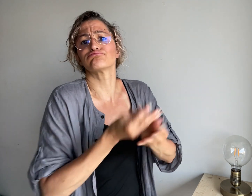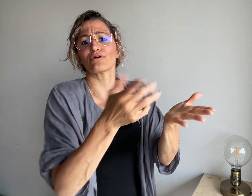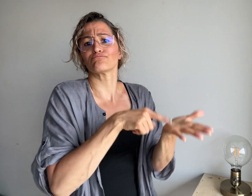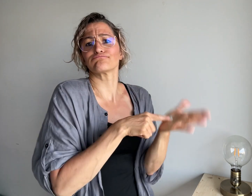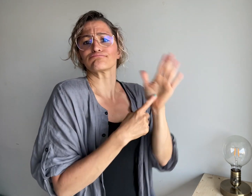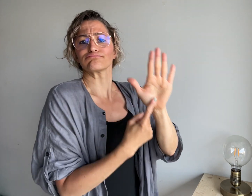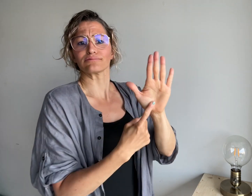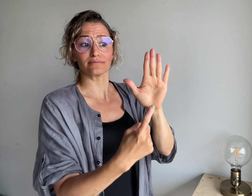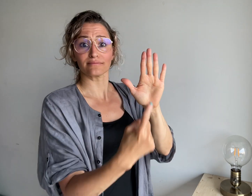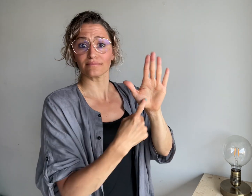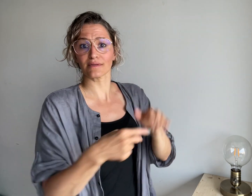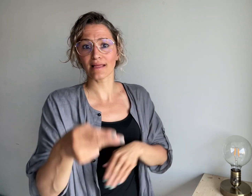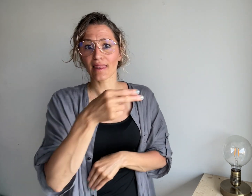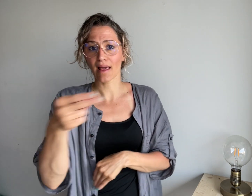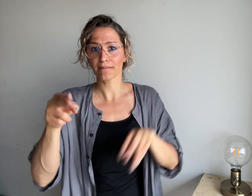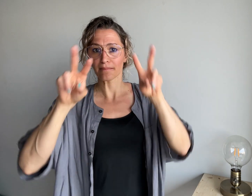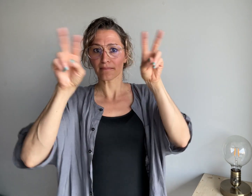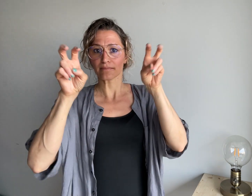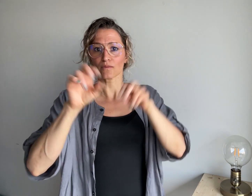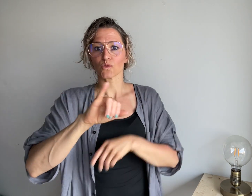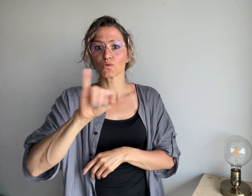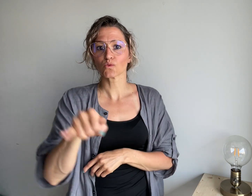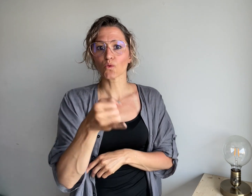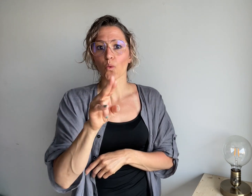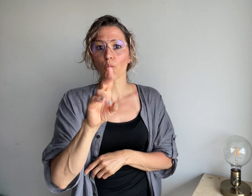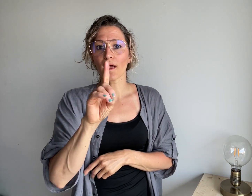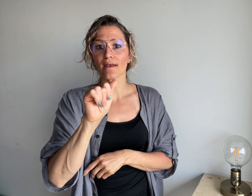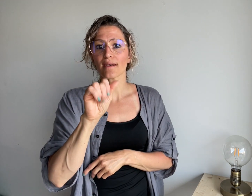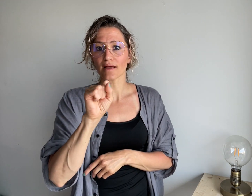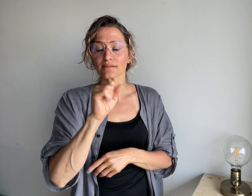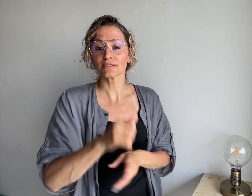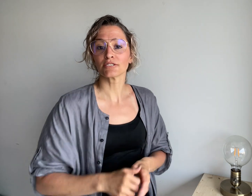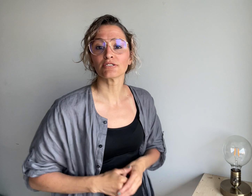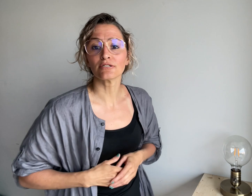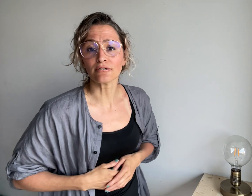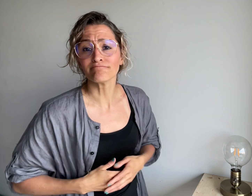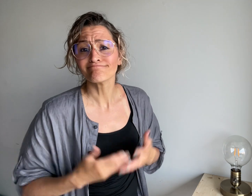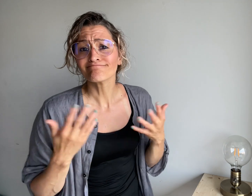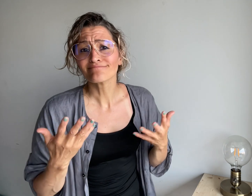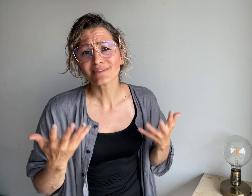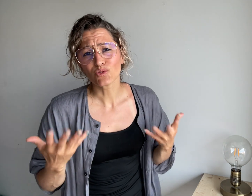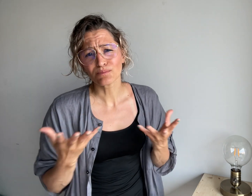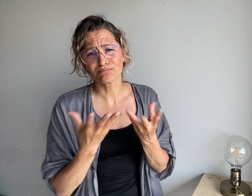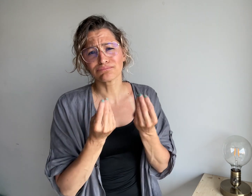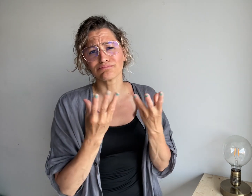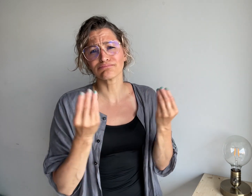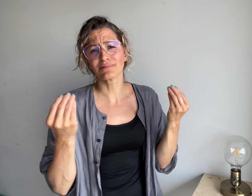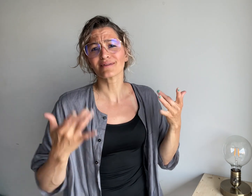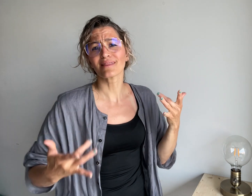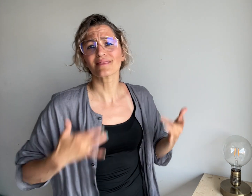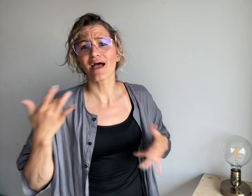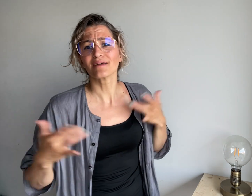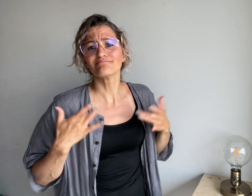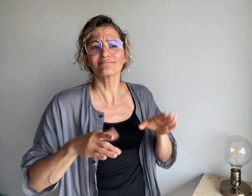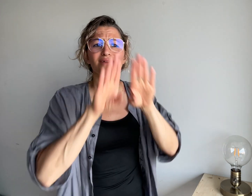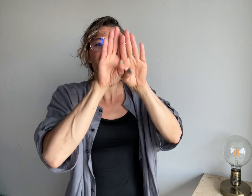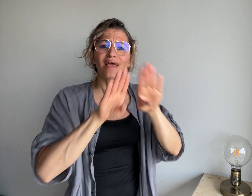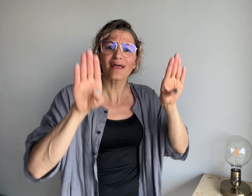production of Judas. With many theaters around the world